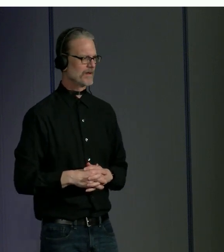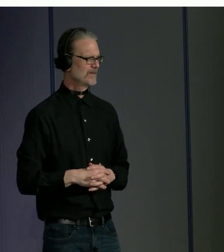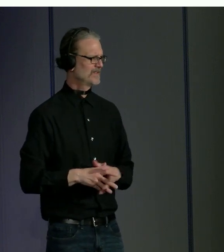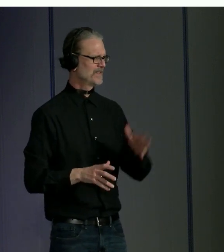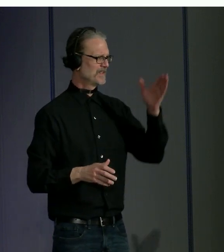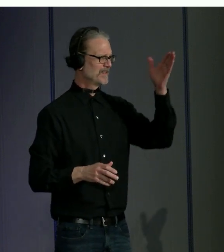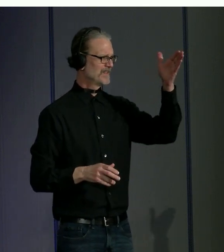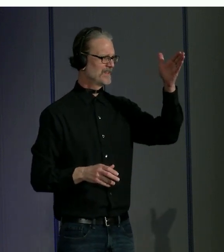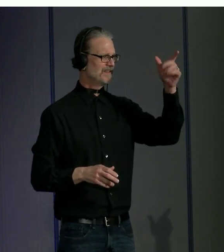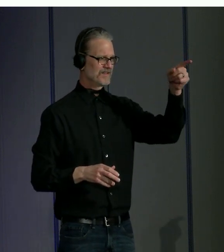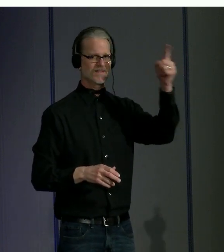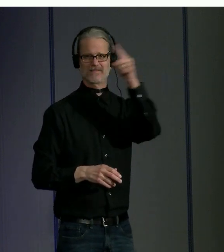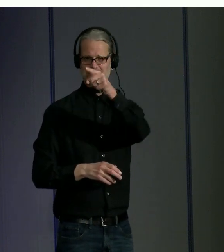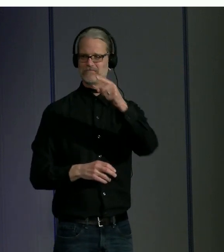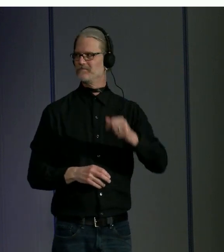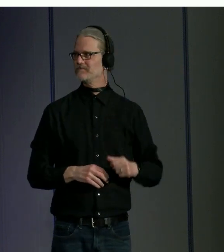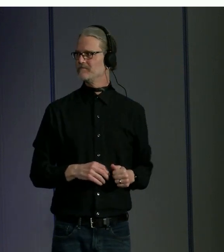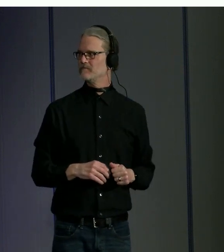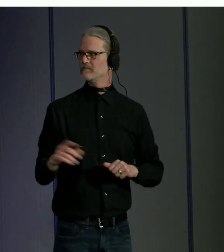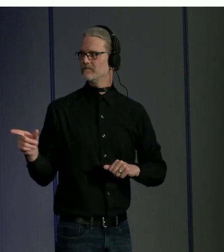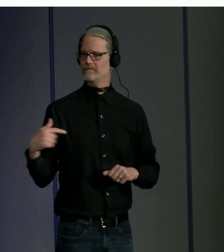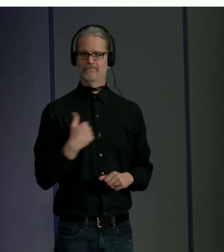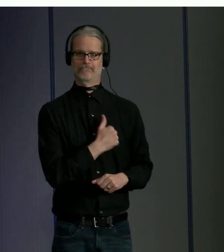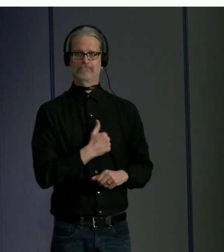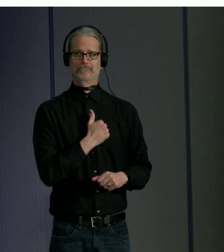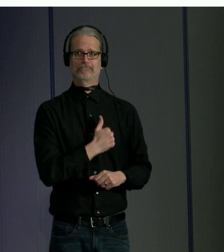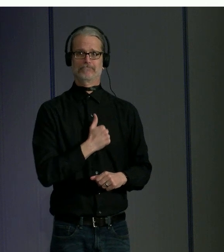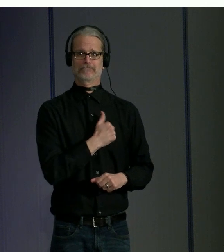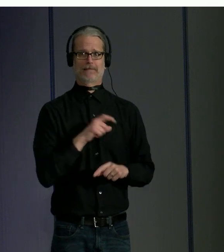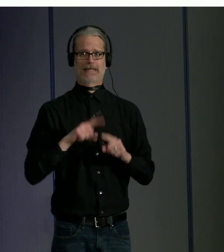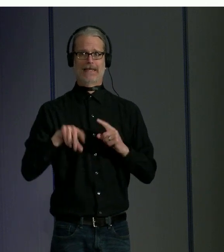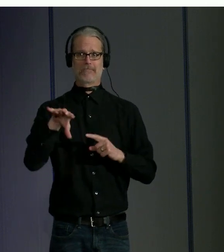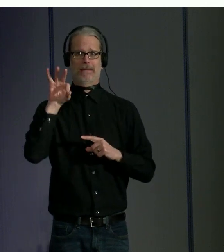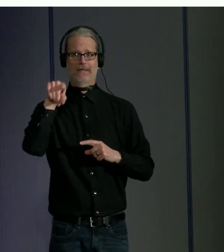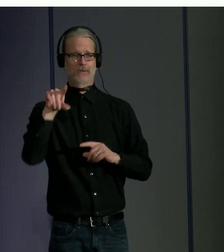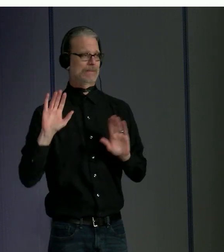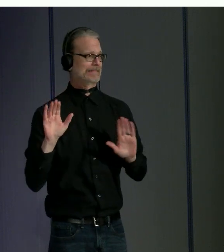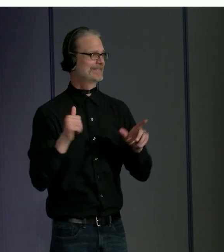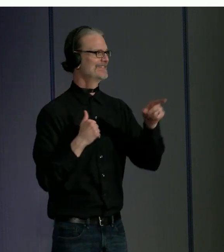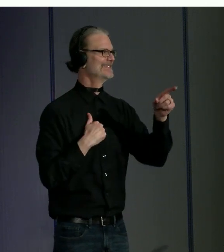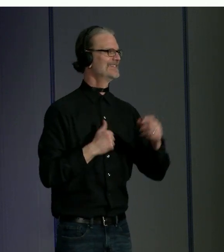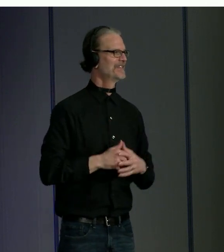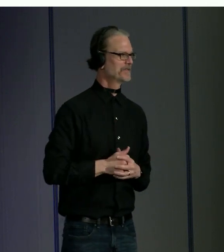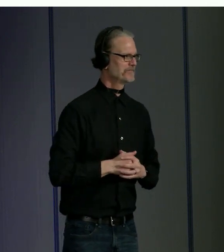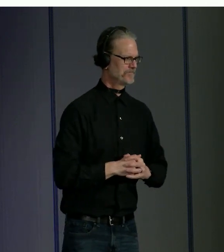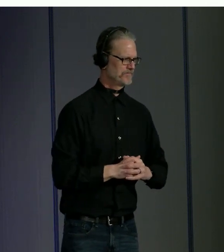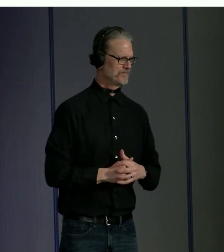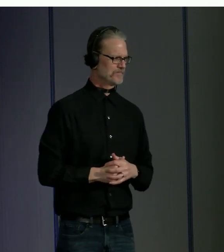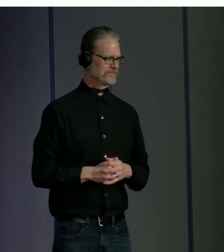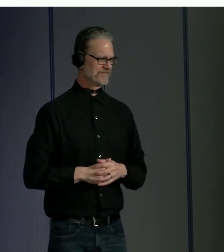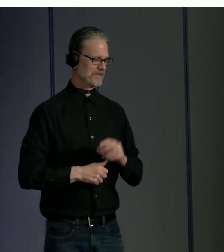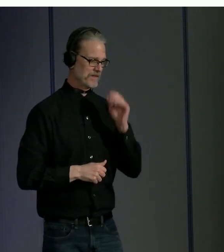Sorry, I'm not in charge of picking who. My bad. Perfect.